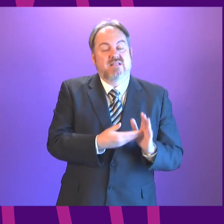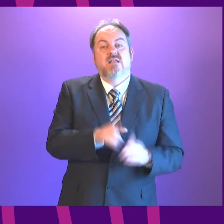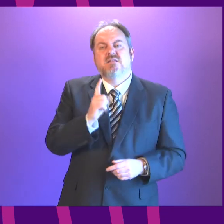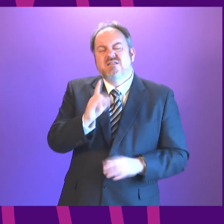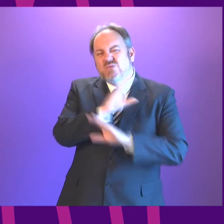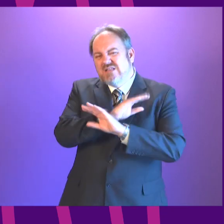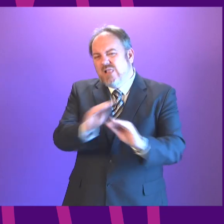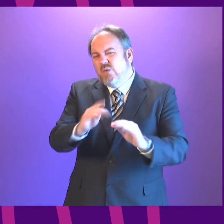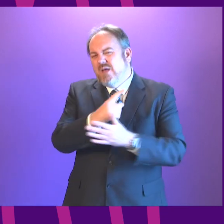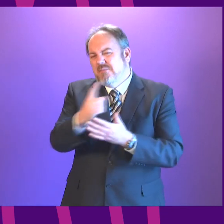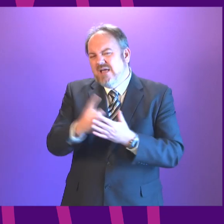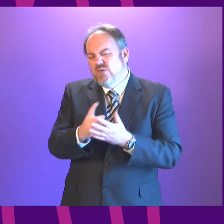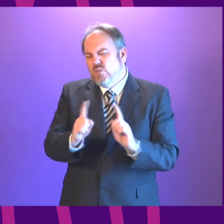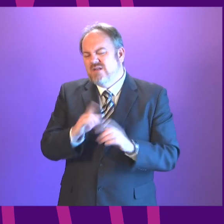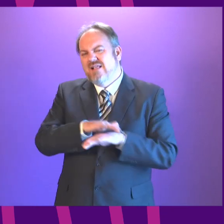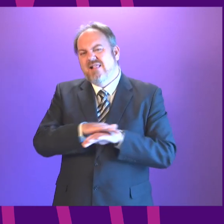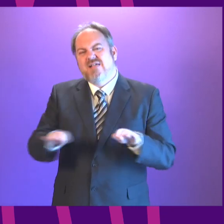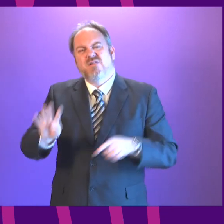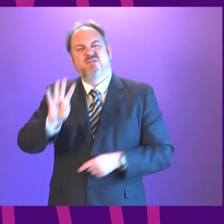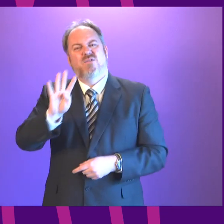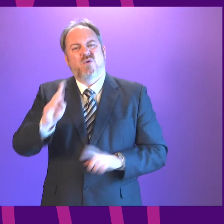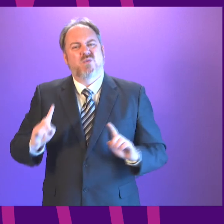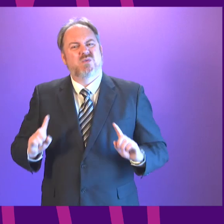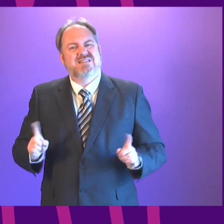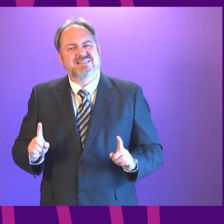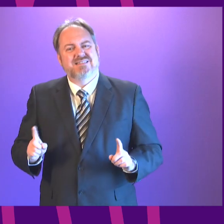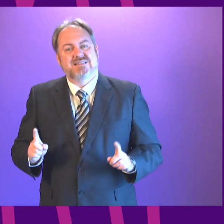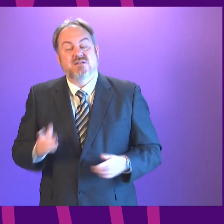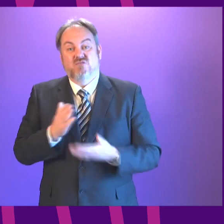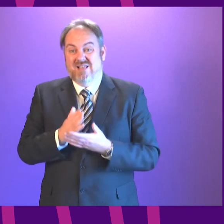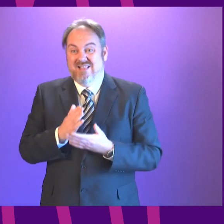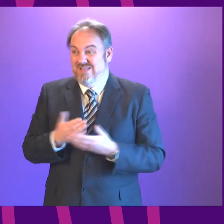4 restrictions. First, given the severity of the situation that we face and the need